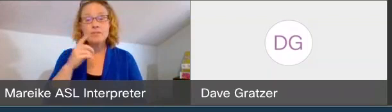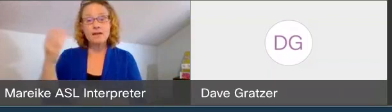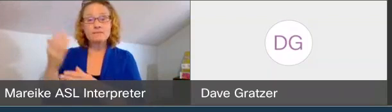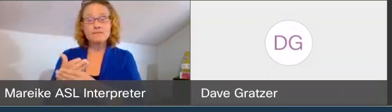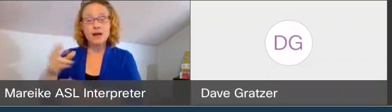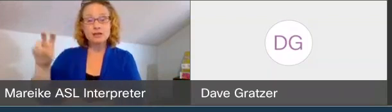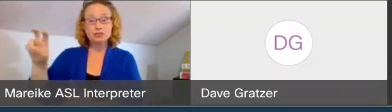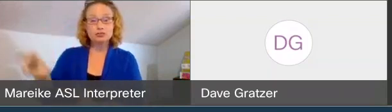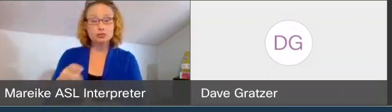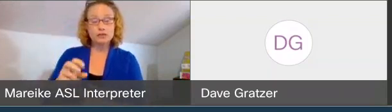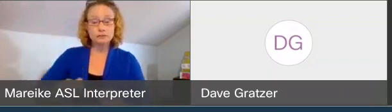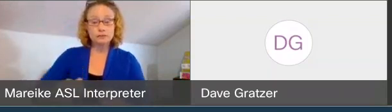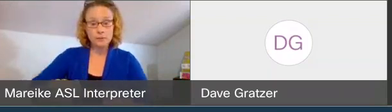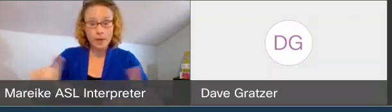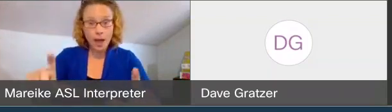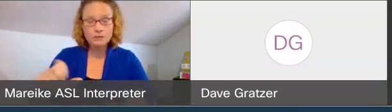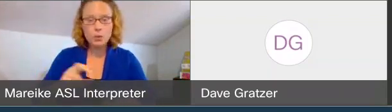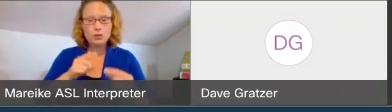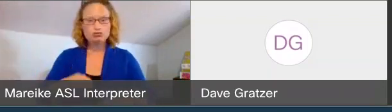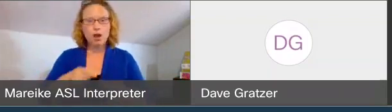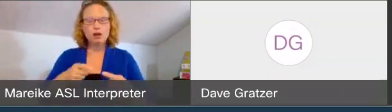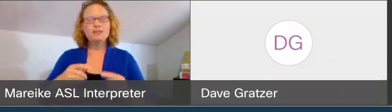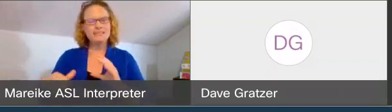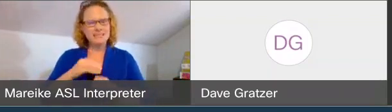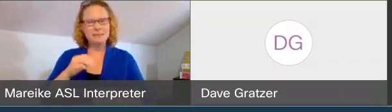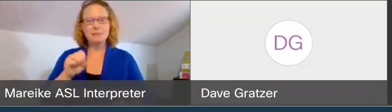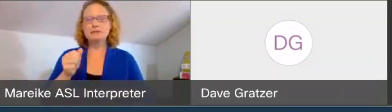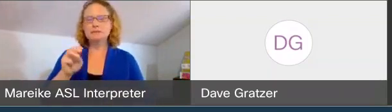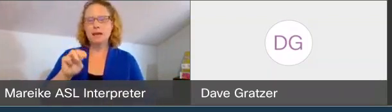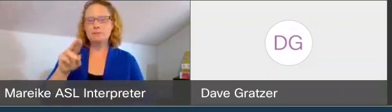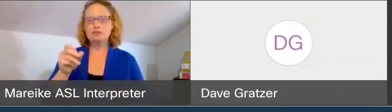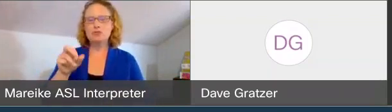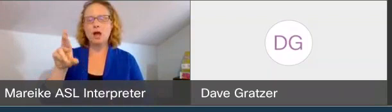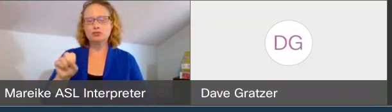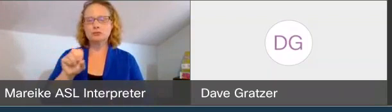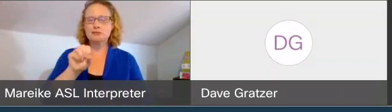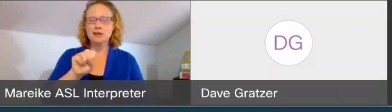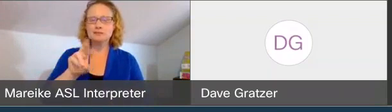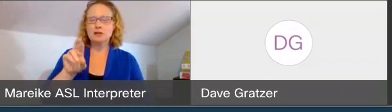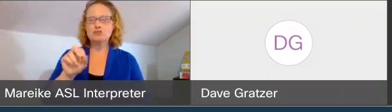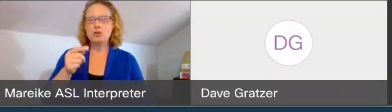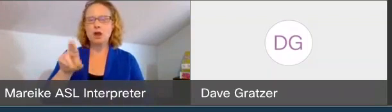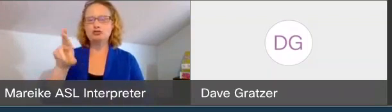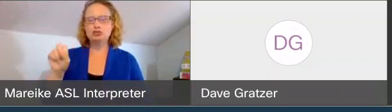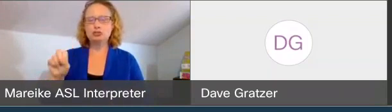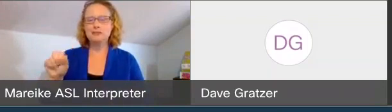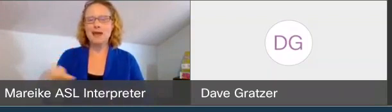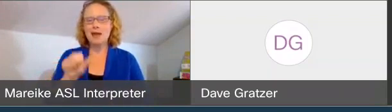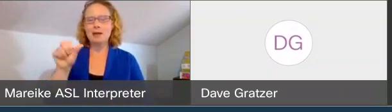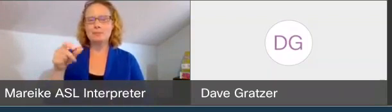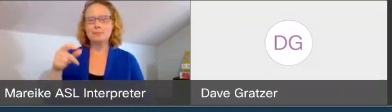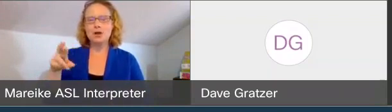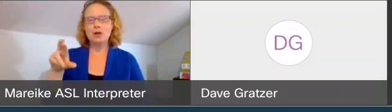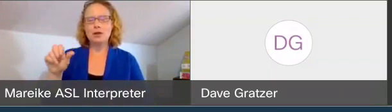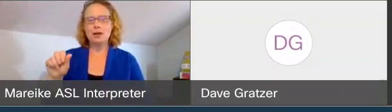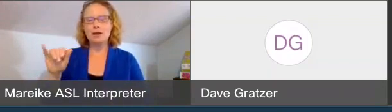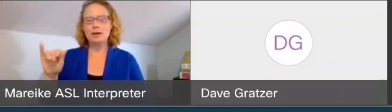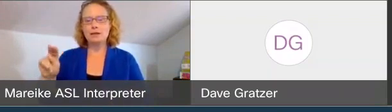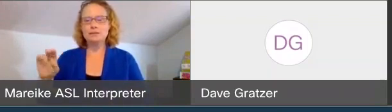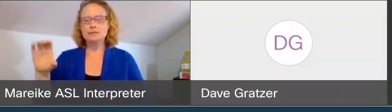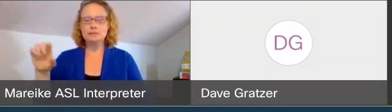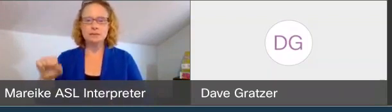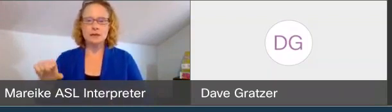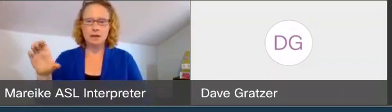or you have any difficulty with this, please email Sam Rogers at srogers@prainc.com to request